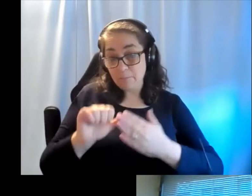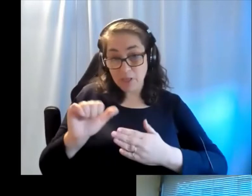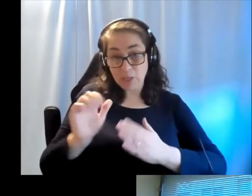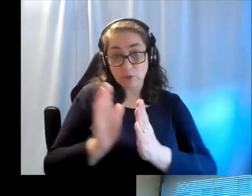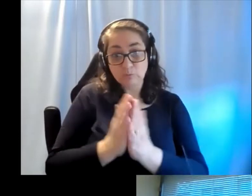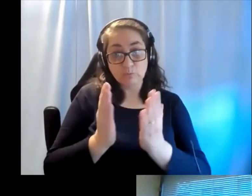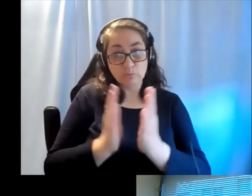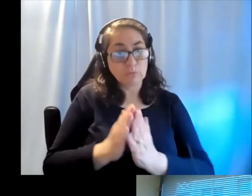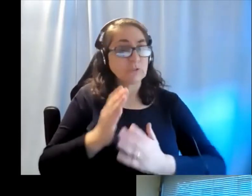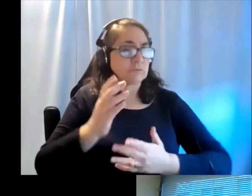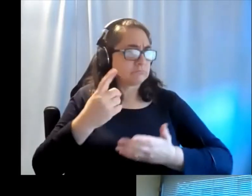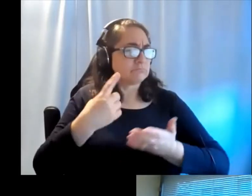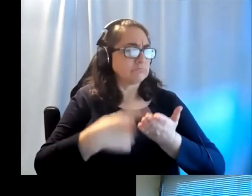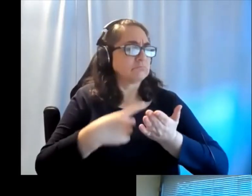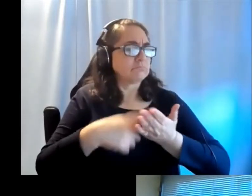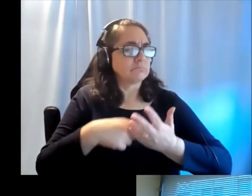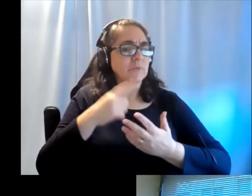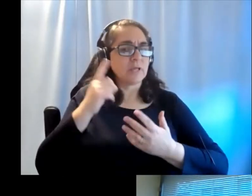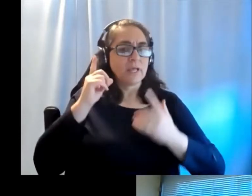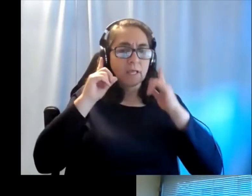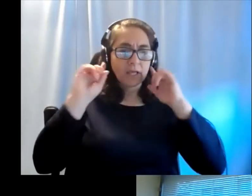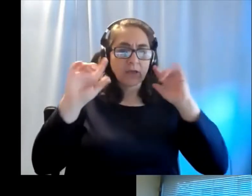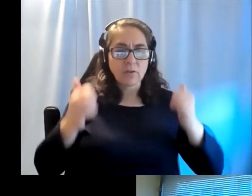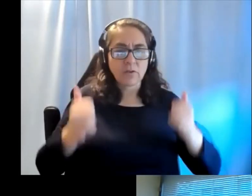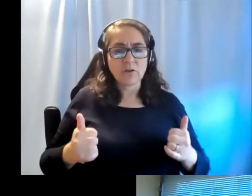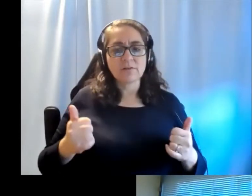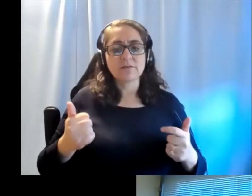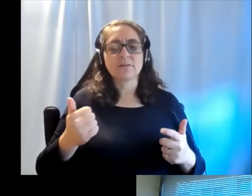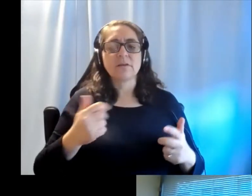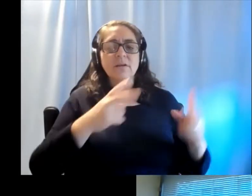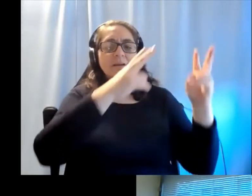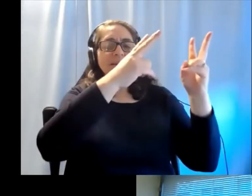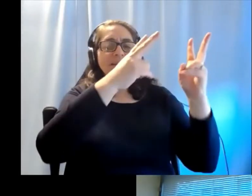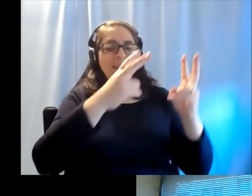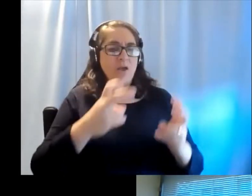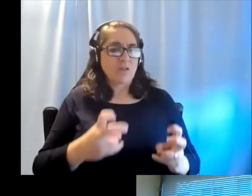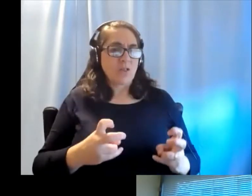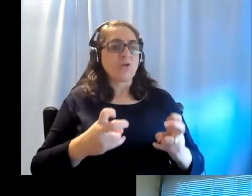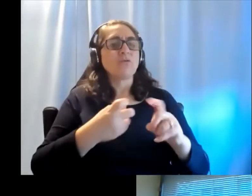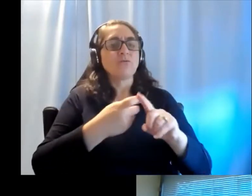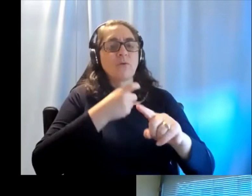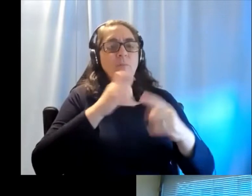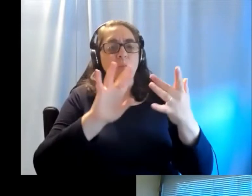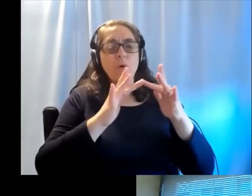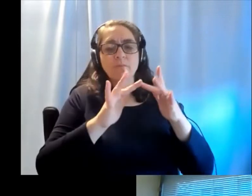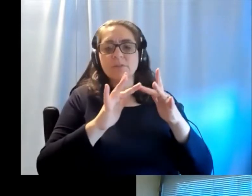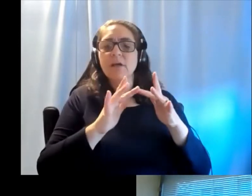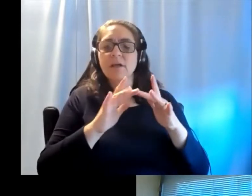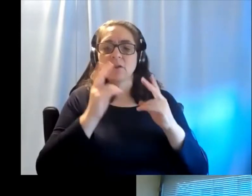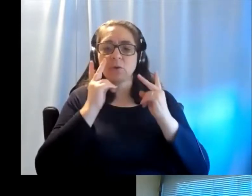It is downloadable on our website. You can download that.